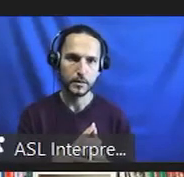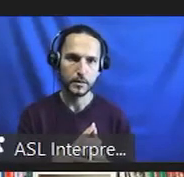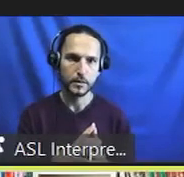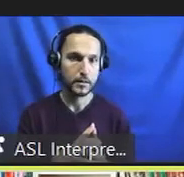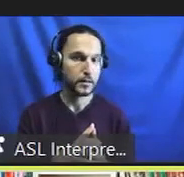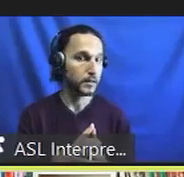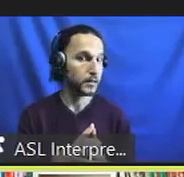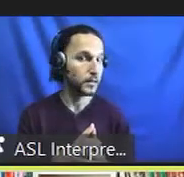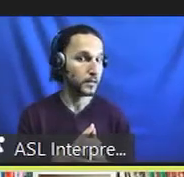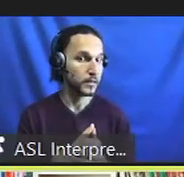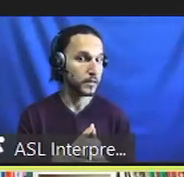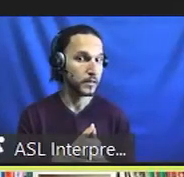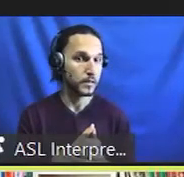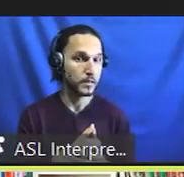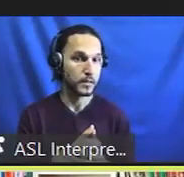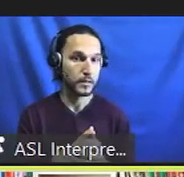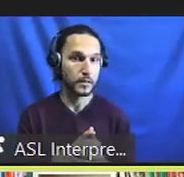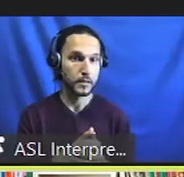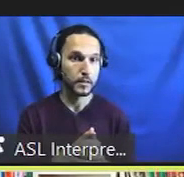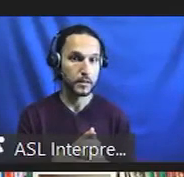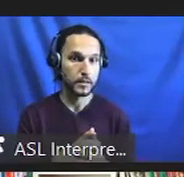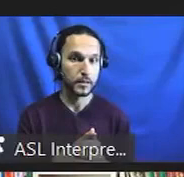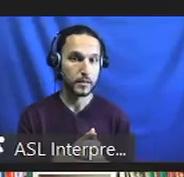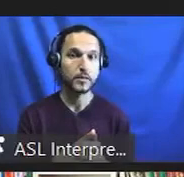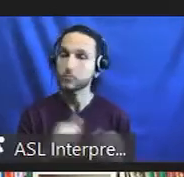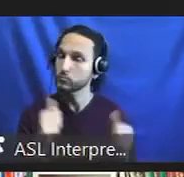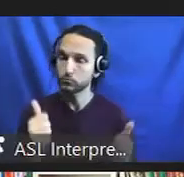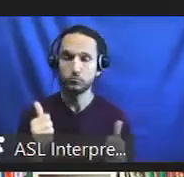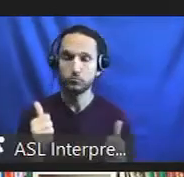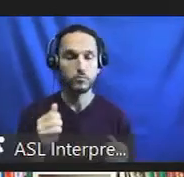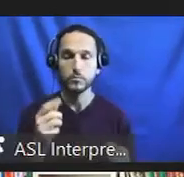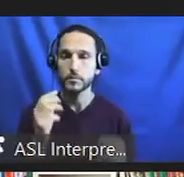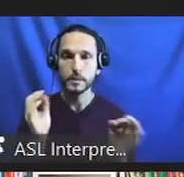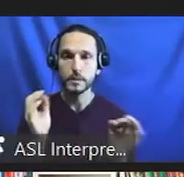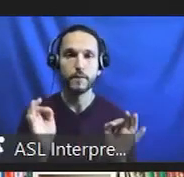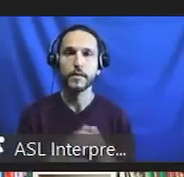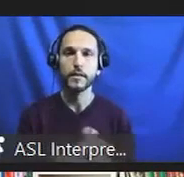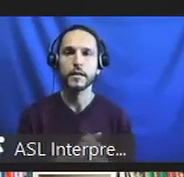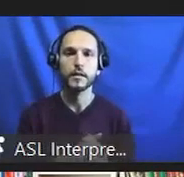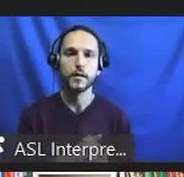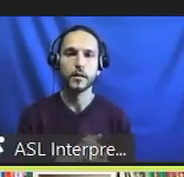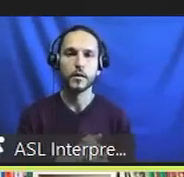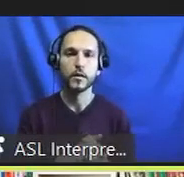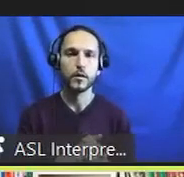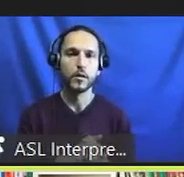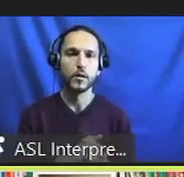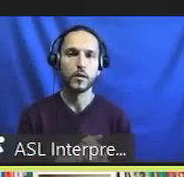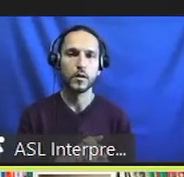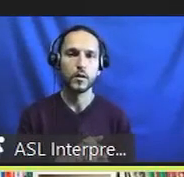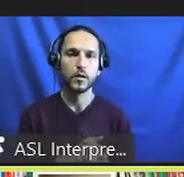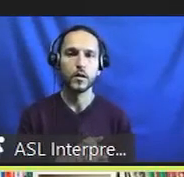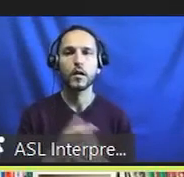What's that? No, I said, absolutely. Yes. So a couple of closing notes before we leave